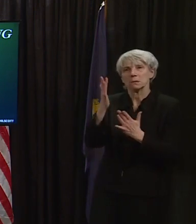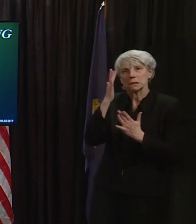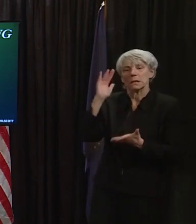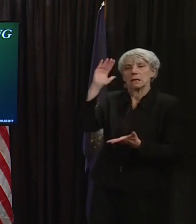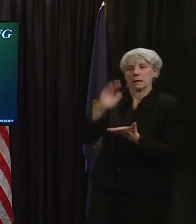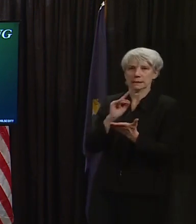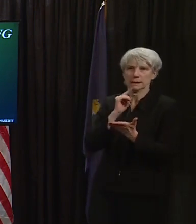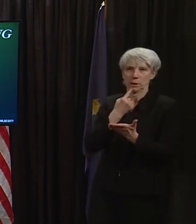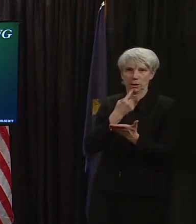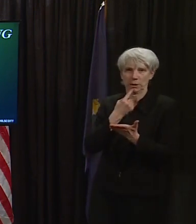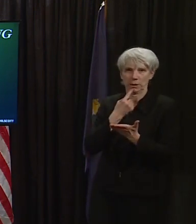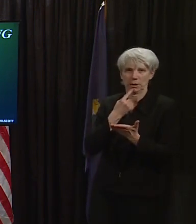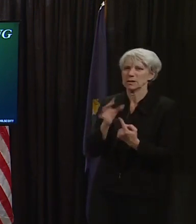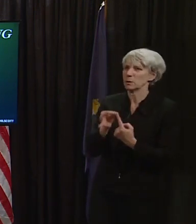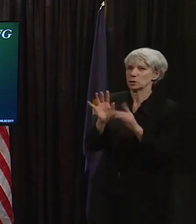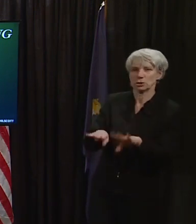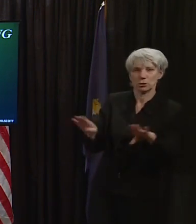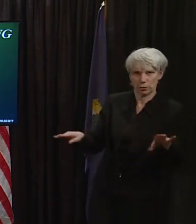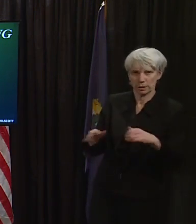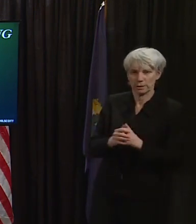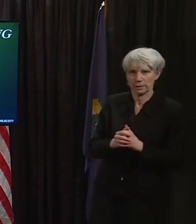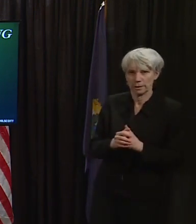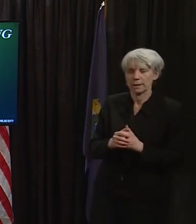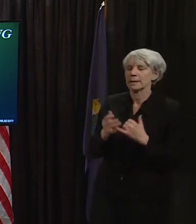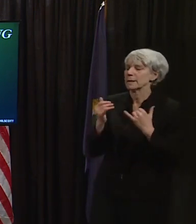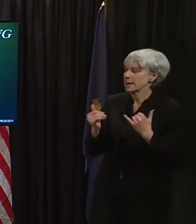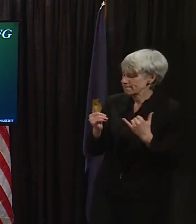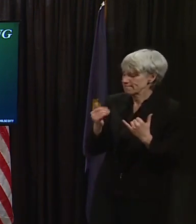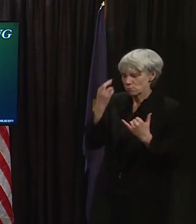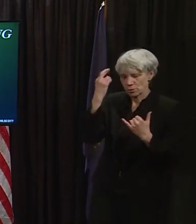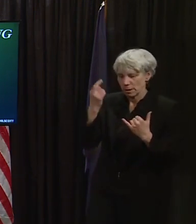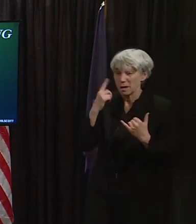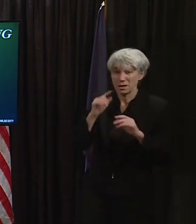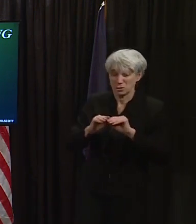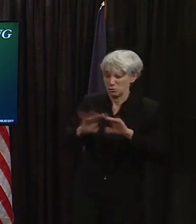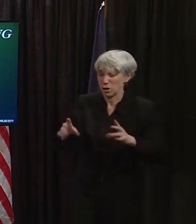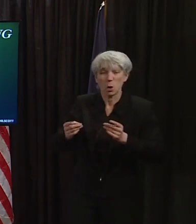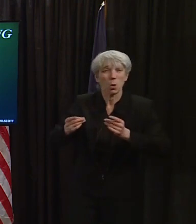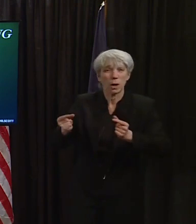expansive in who gets notified when there is a case so we can move faster